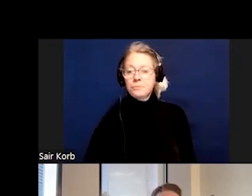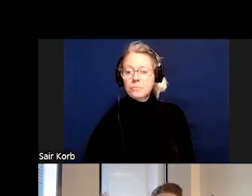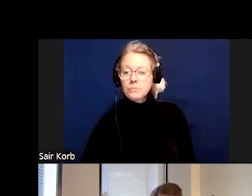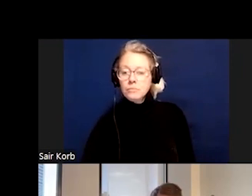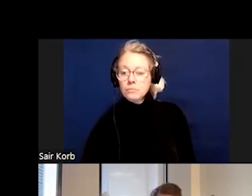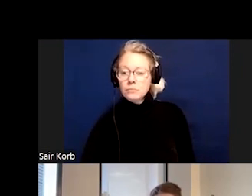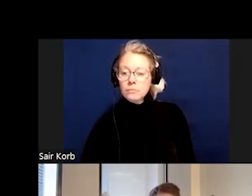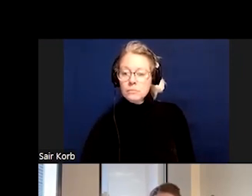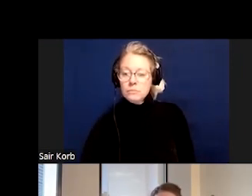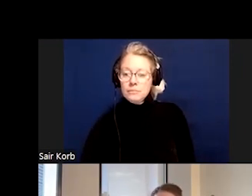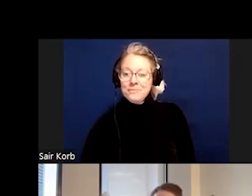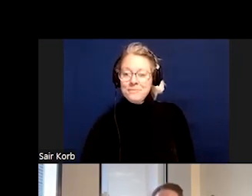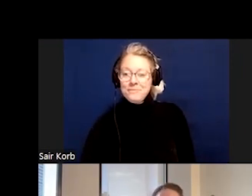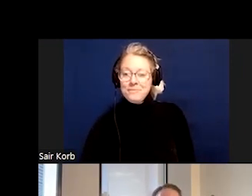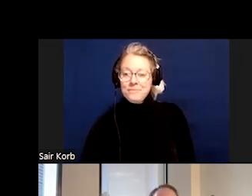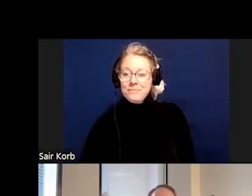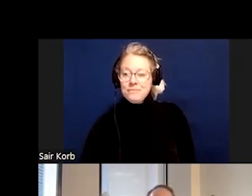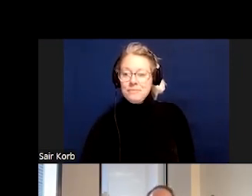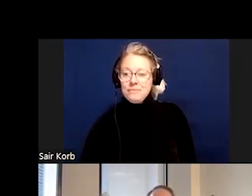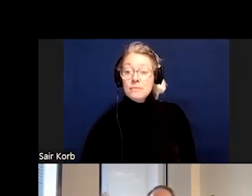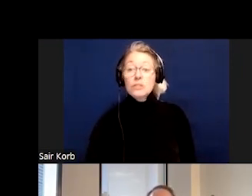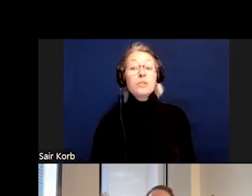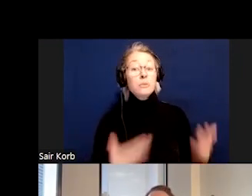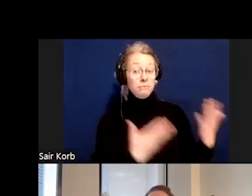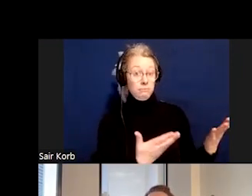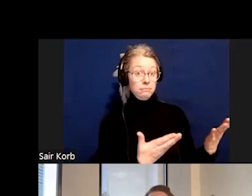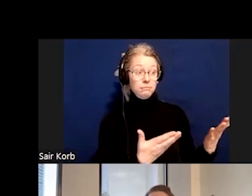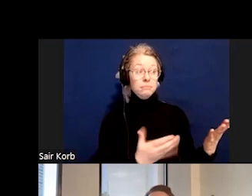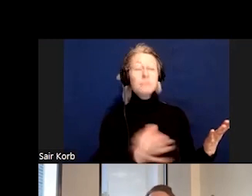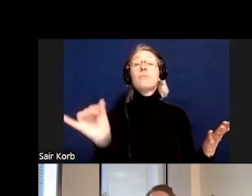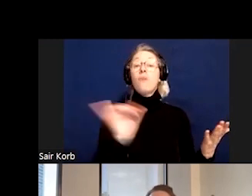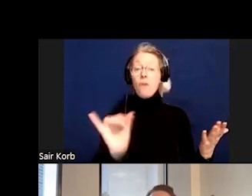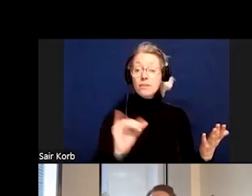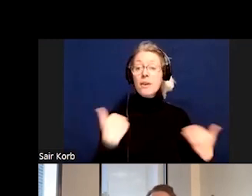In addition to these published programs, we are undertaking a number of other projects